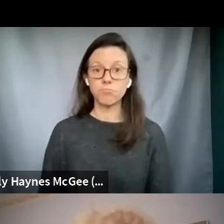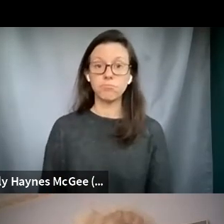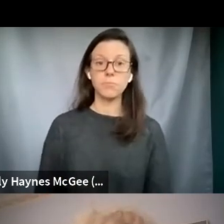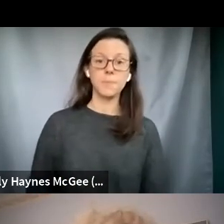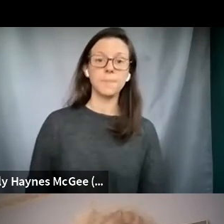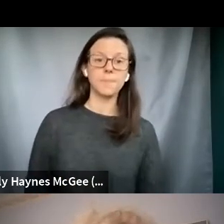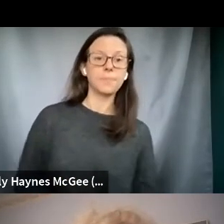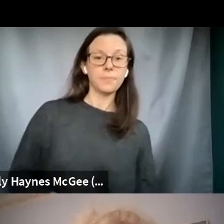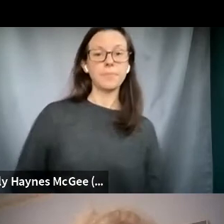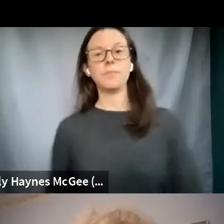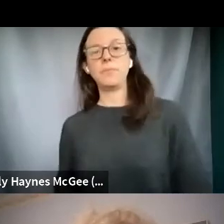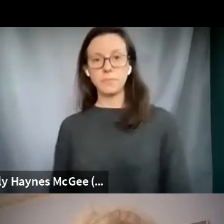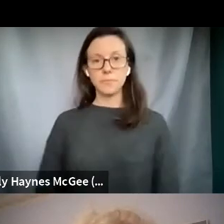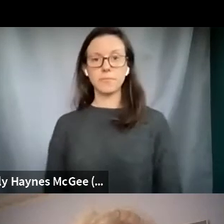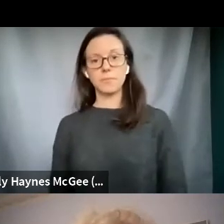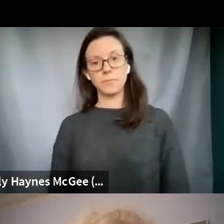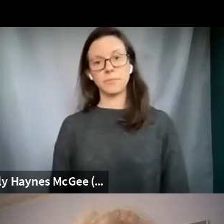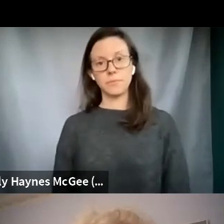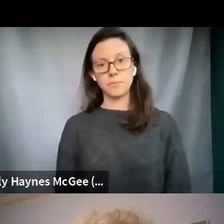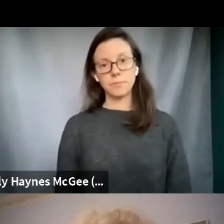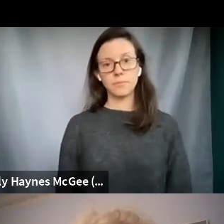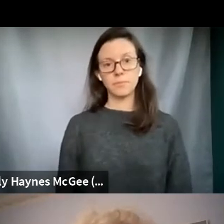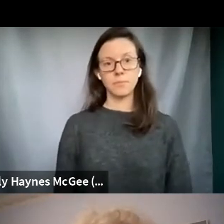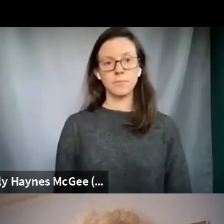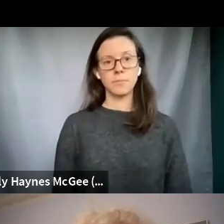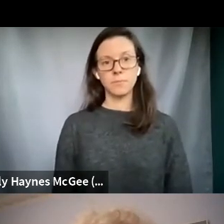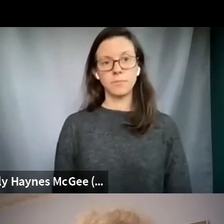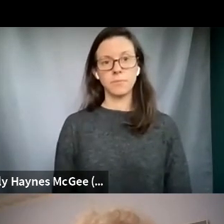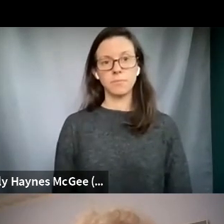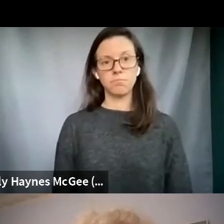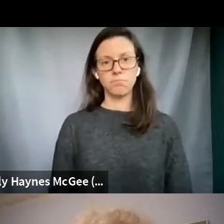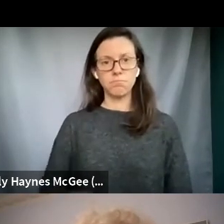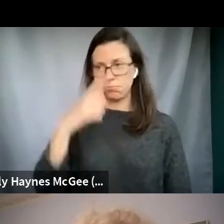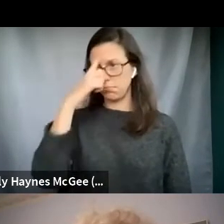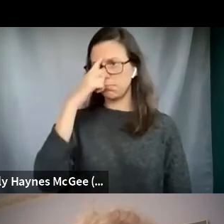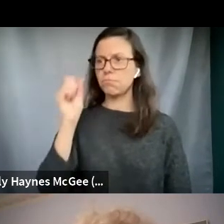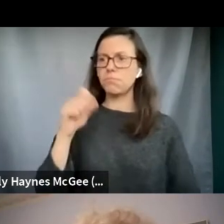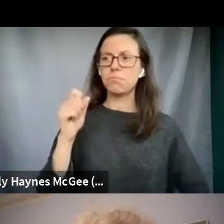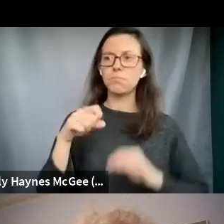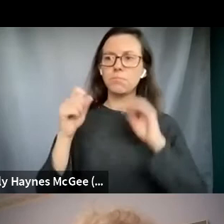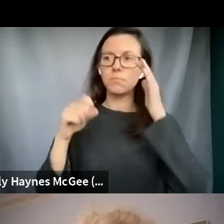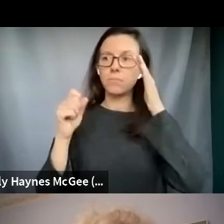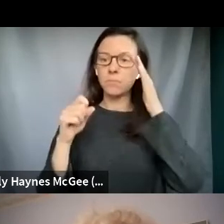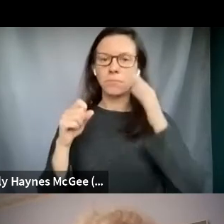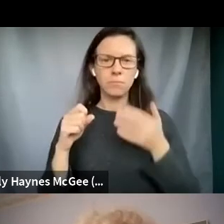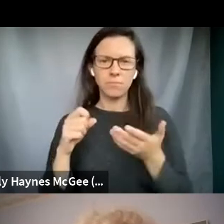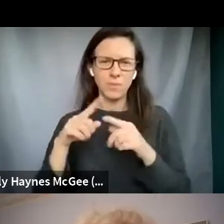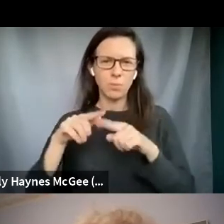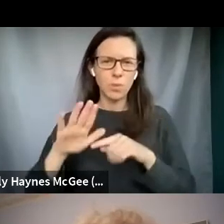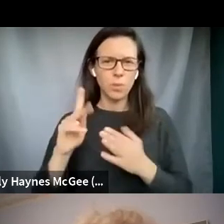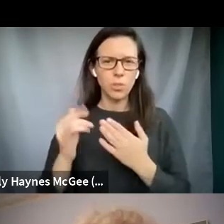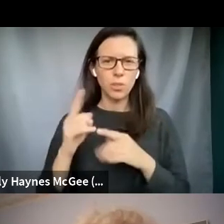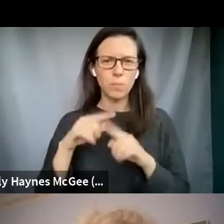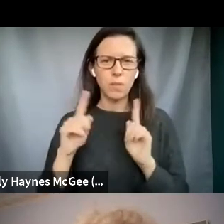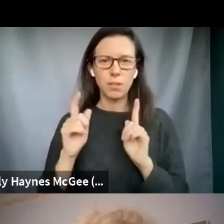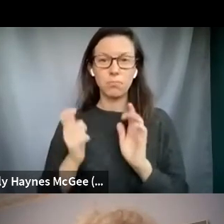I would say yeah, it depends on your project but we're not saying there has to be several,